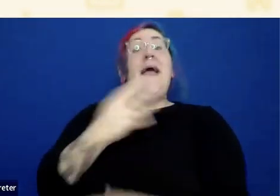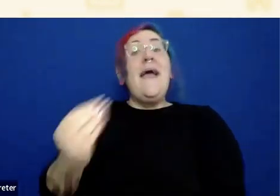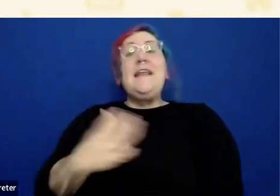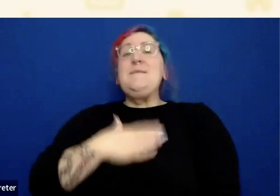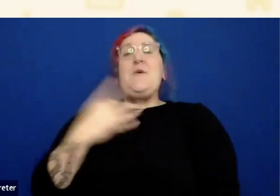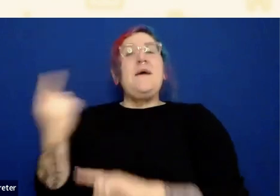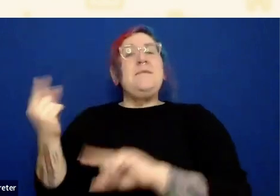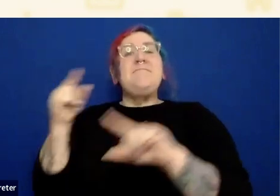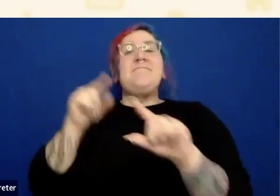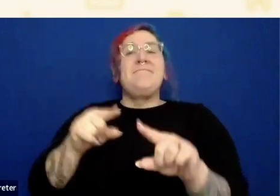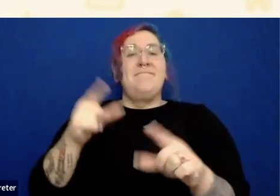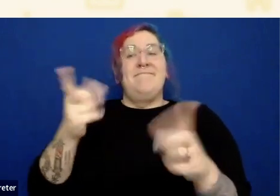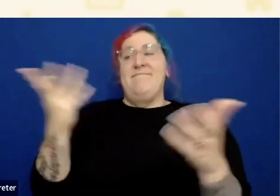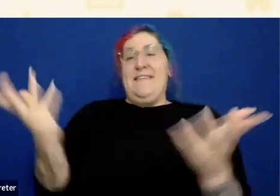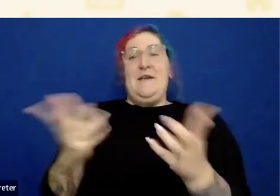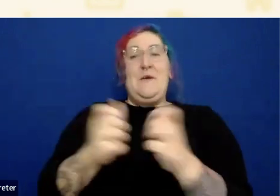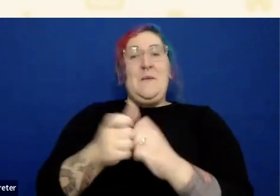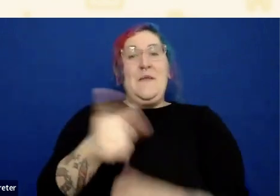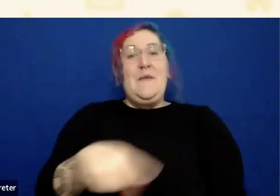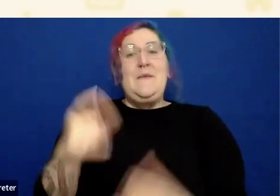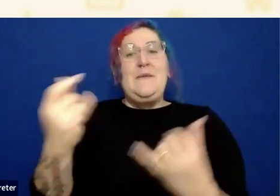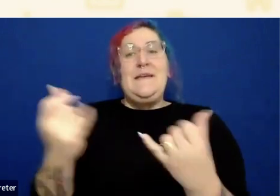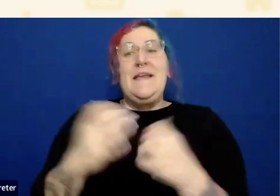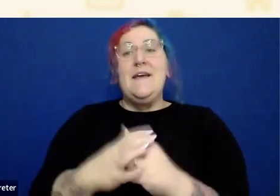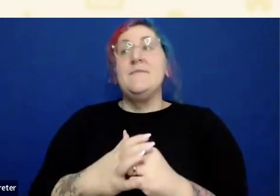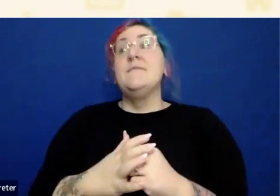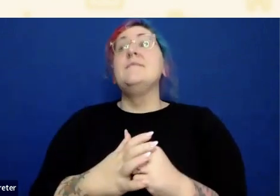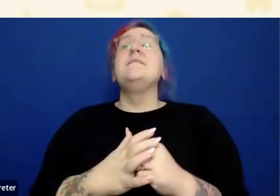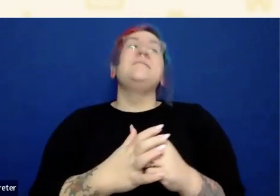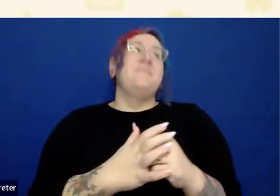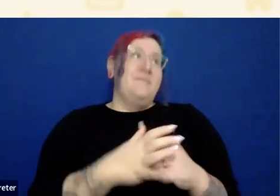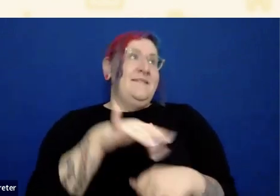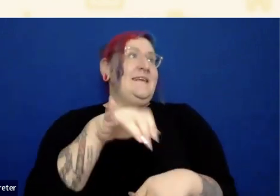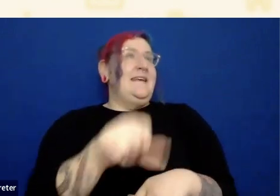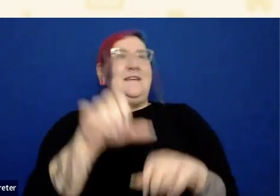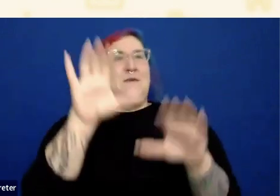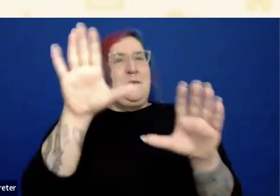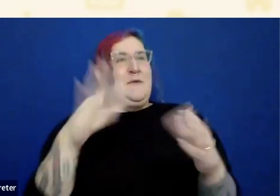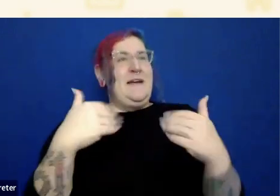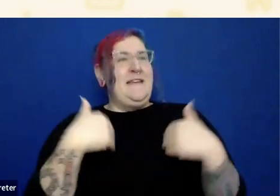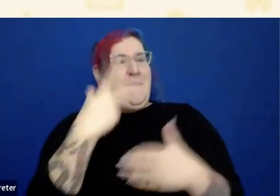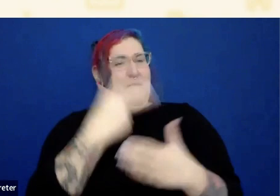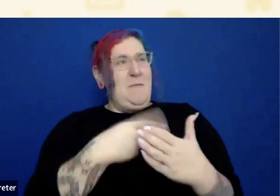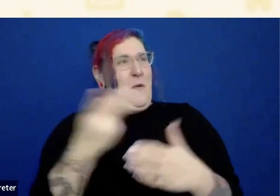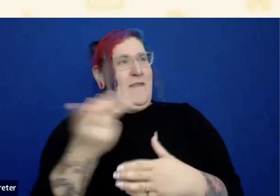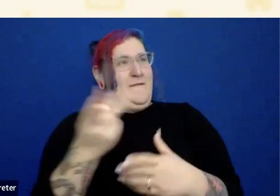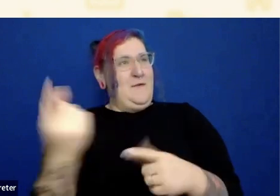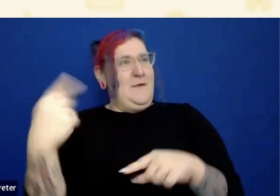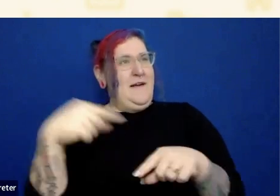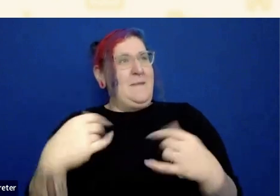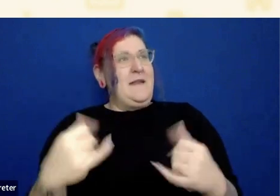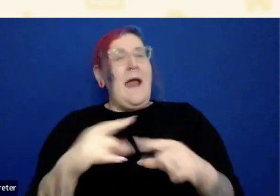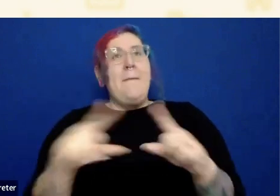It would be great to have Joe and you both here, but I have personally been confused for Joe Devon so many times